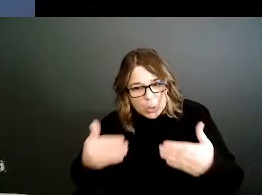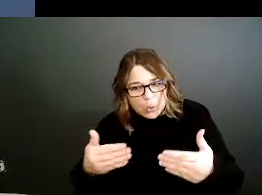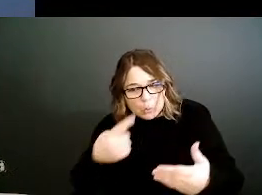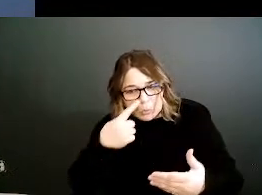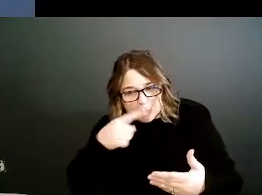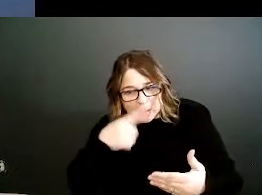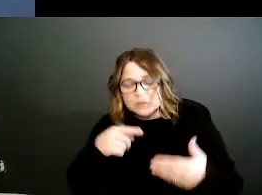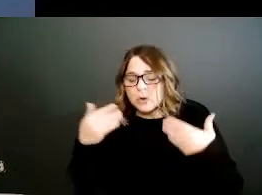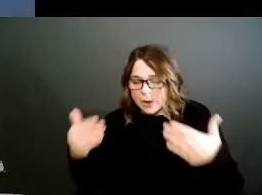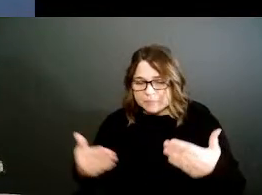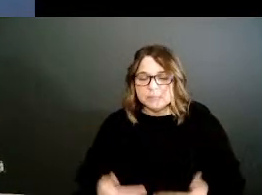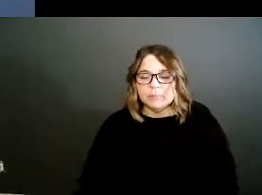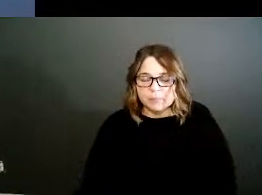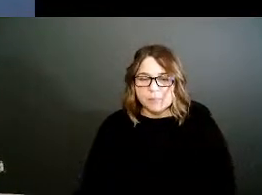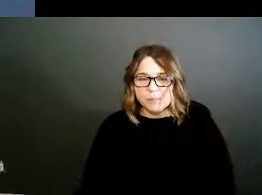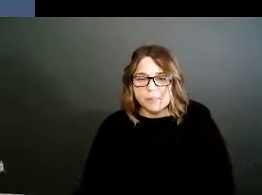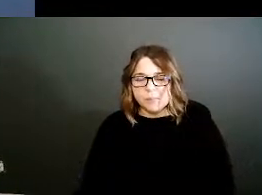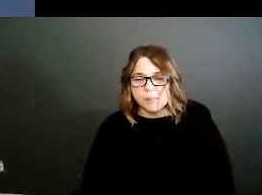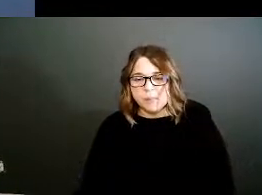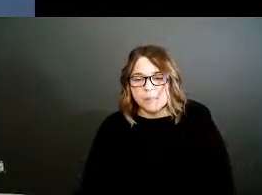≫ SO, I'M FROM AUSTIN, I'M BLACK, I WAS BORN IN THE PROJECTS.